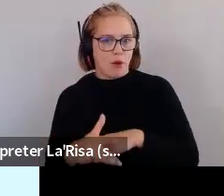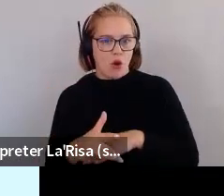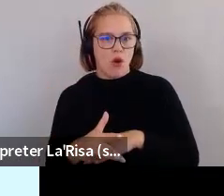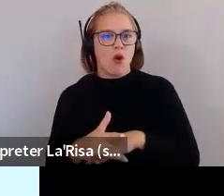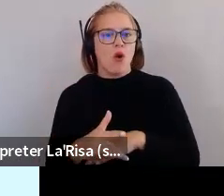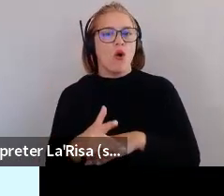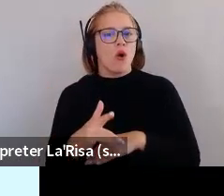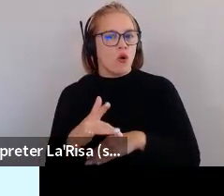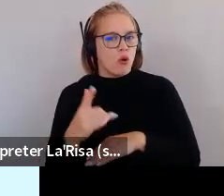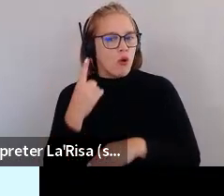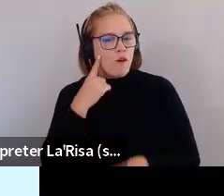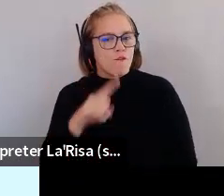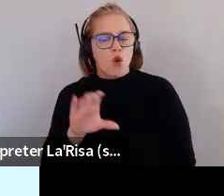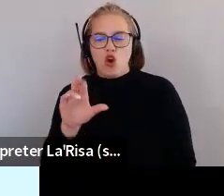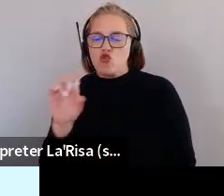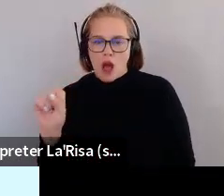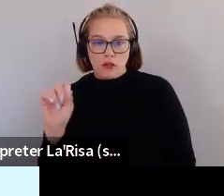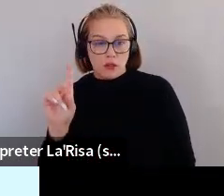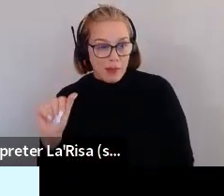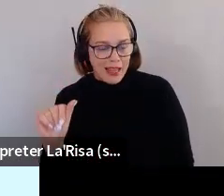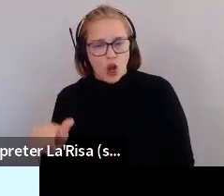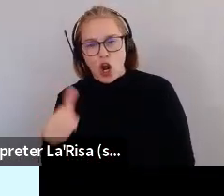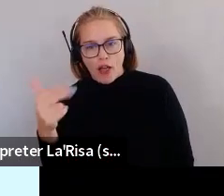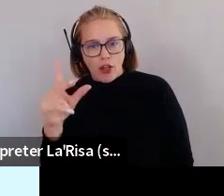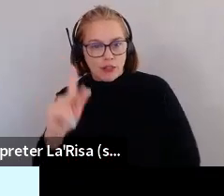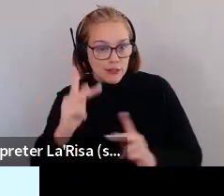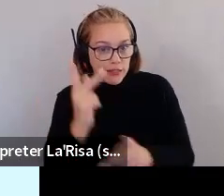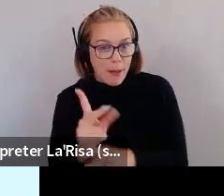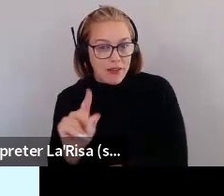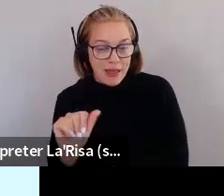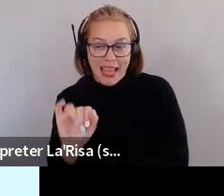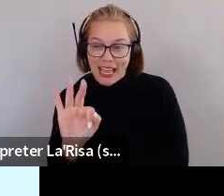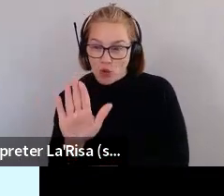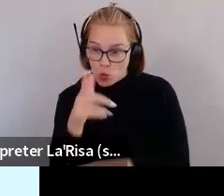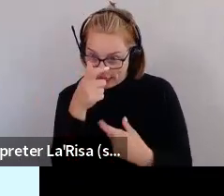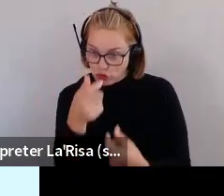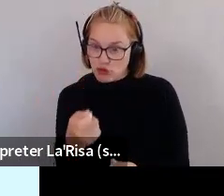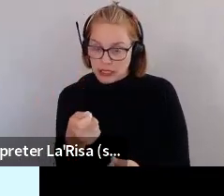great film and it primarily deals with physical disability. There are